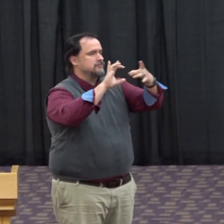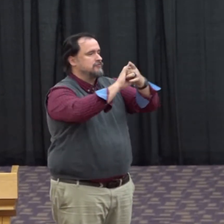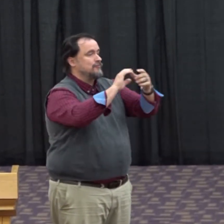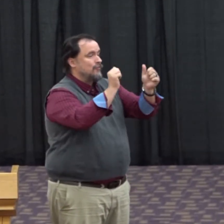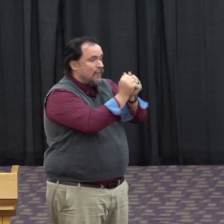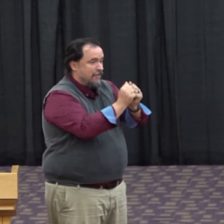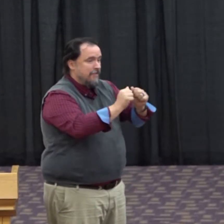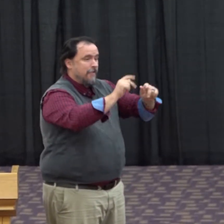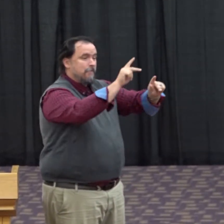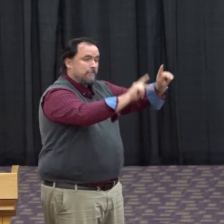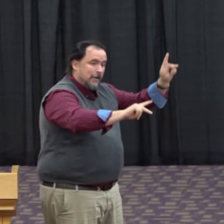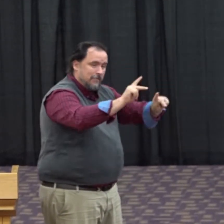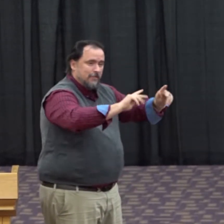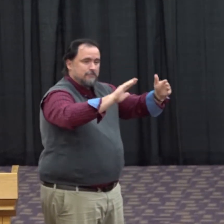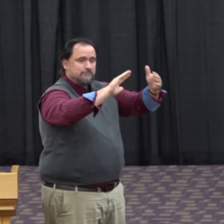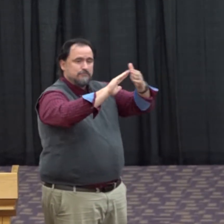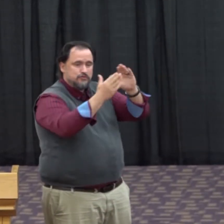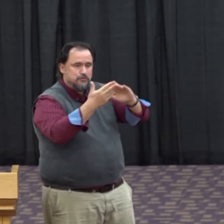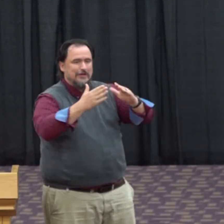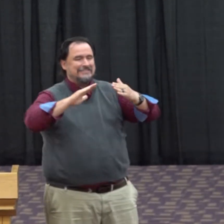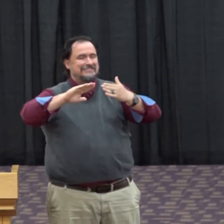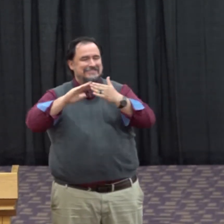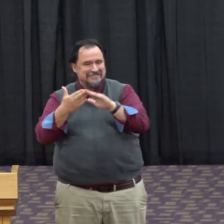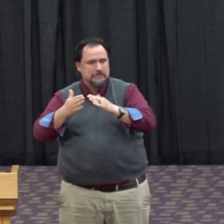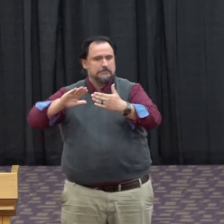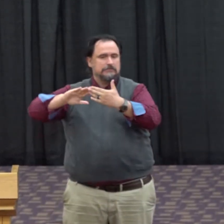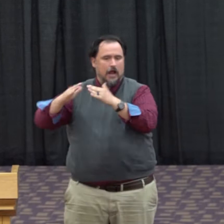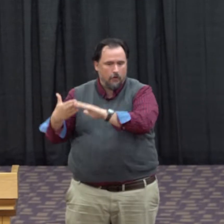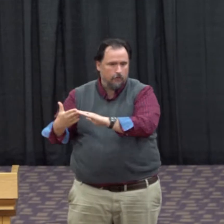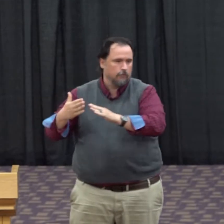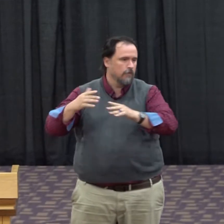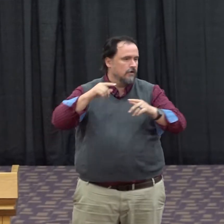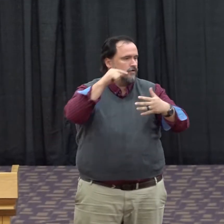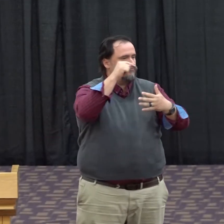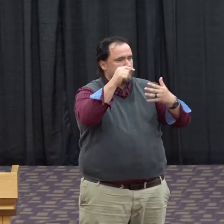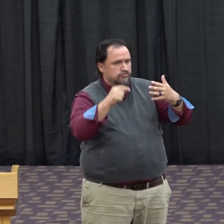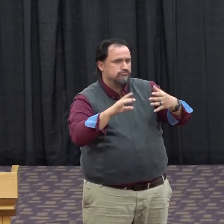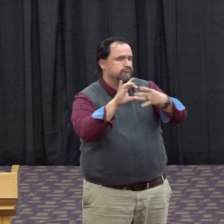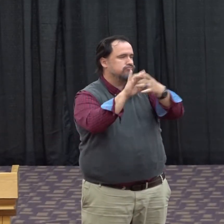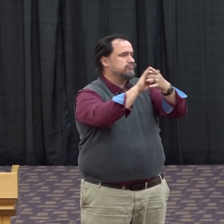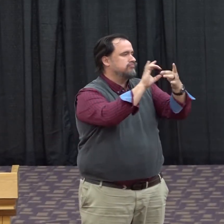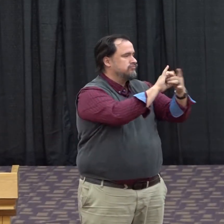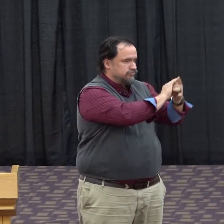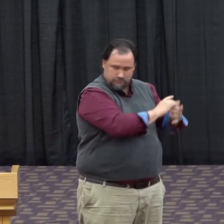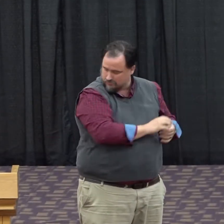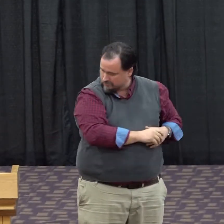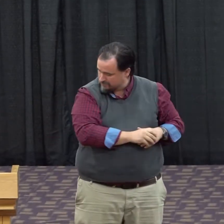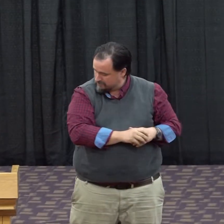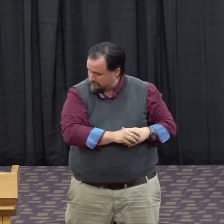The first thing is that it encourages people to make connections with those in the community, from town to town.